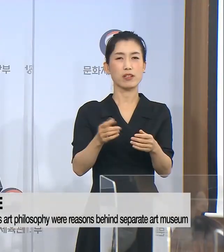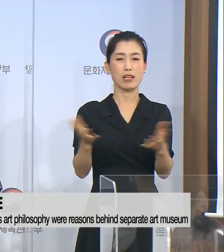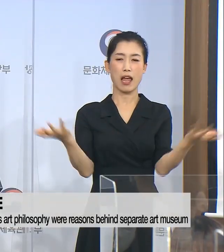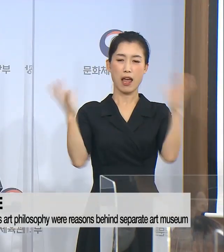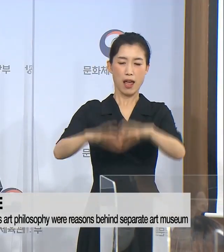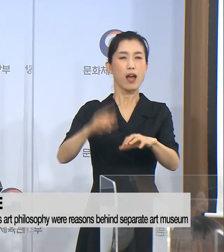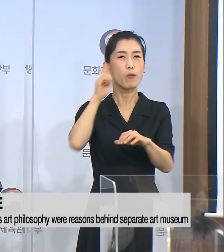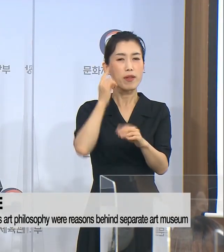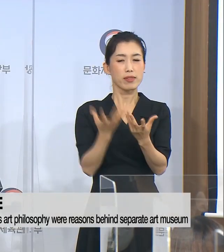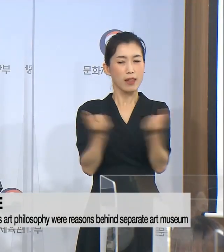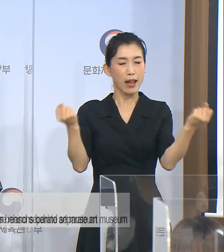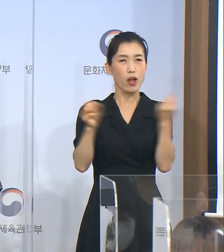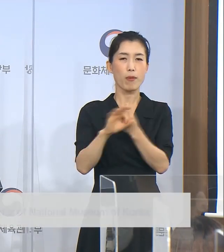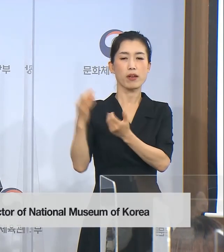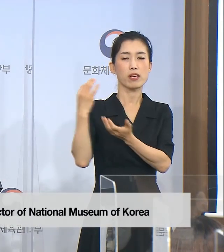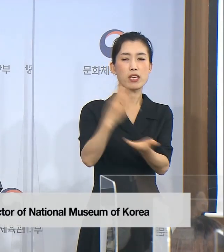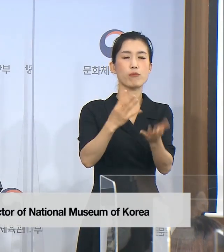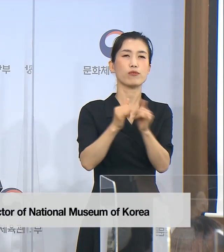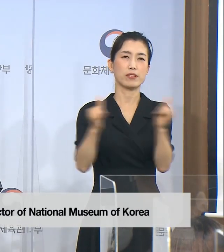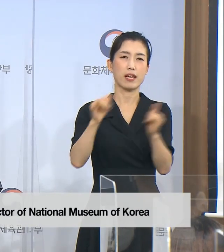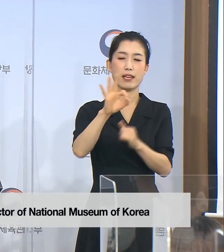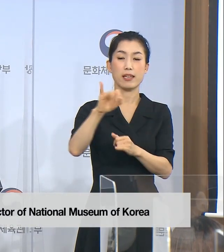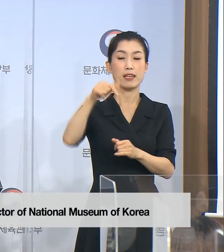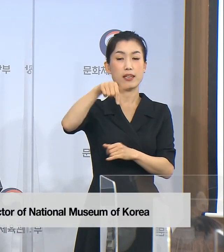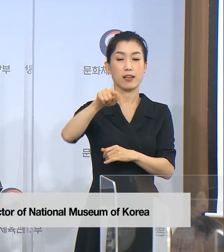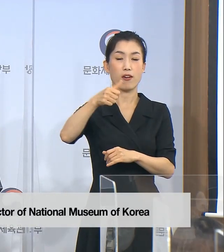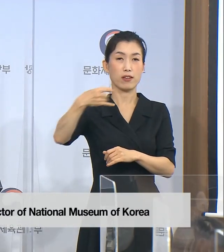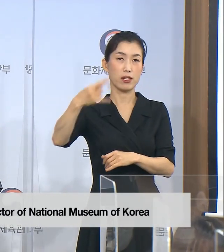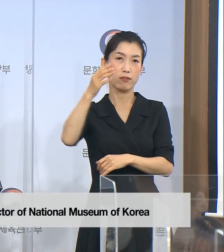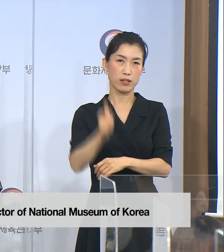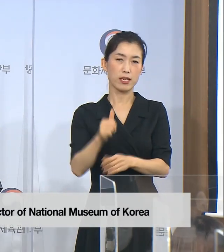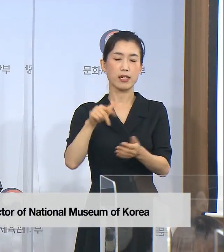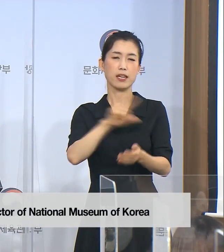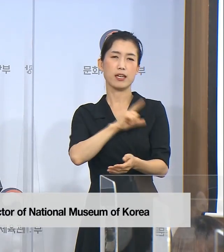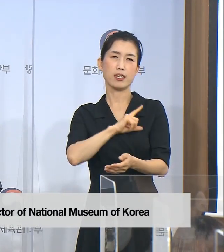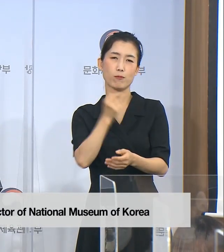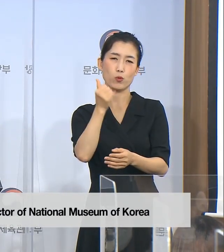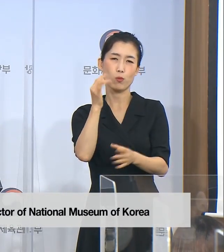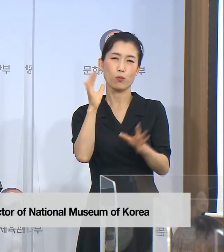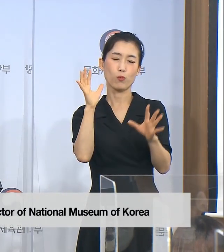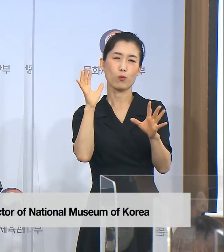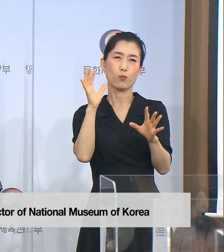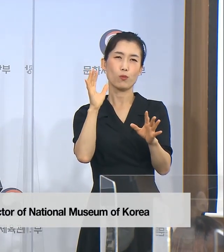"Having all the donated art pieces together is the best way to respect the donor's intention.